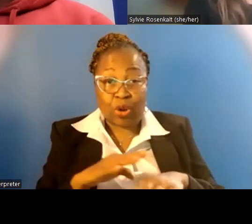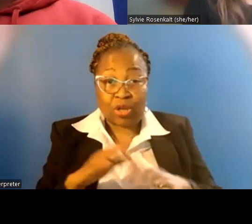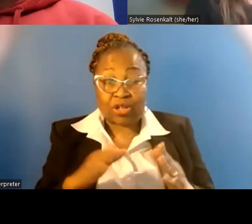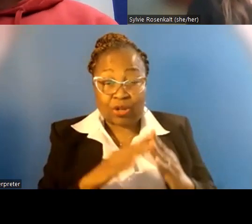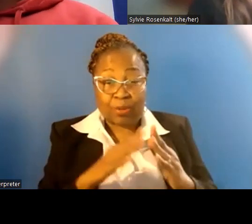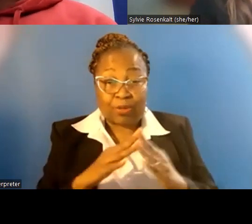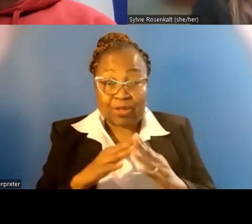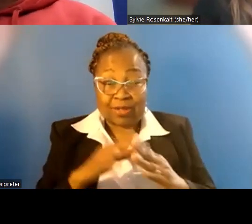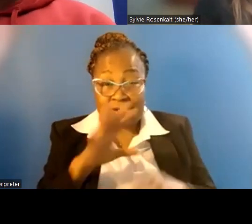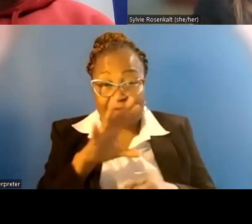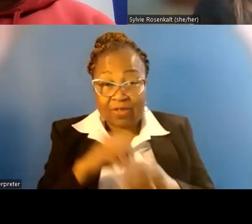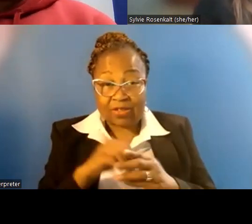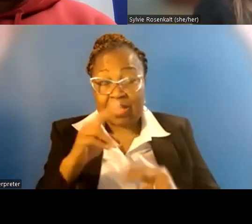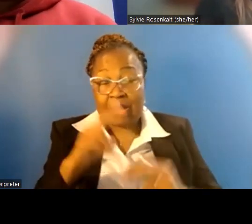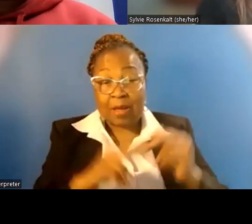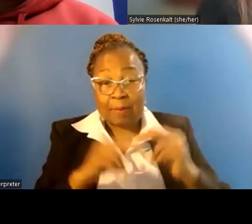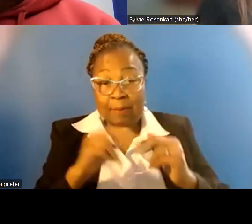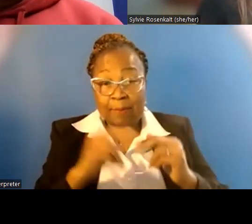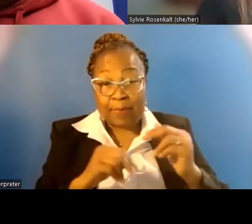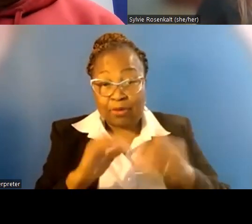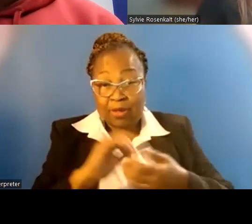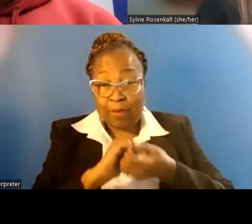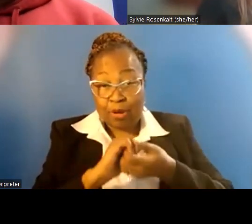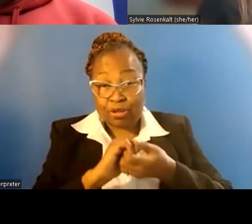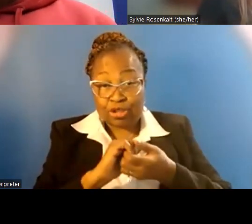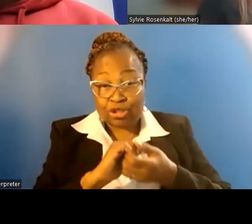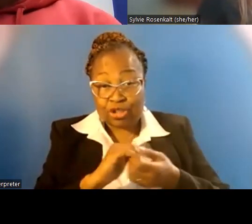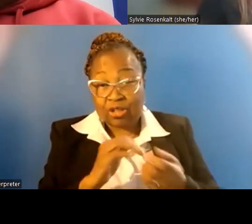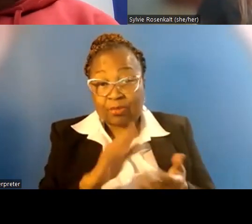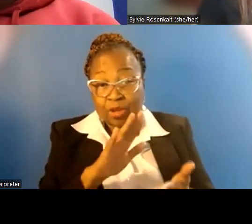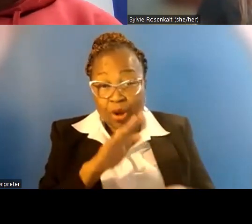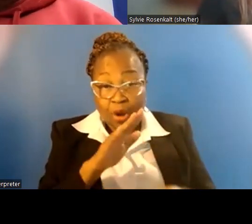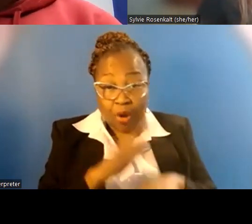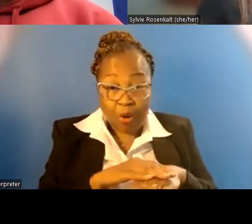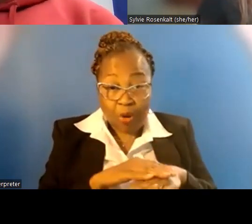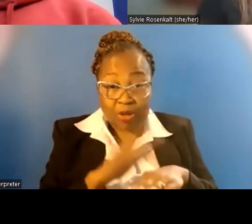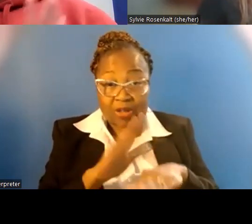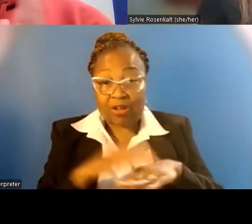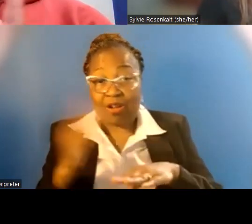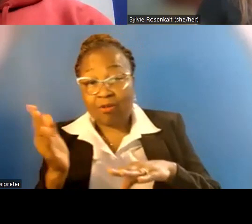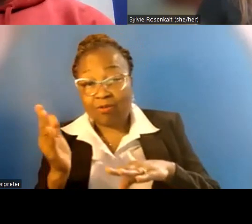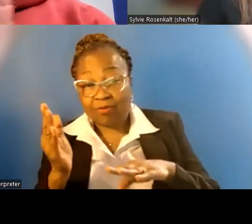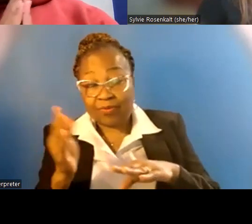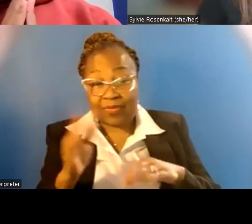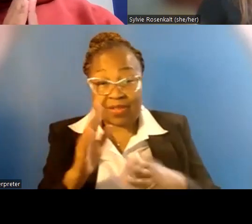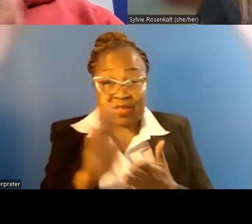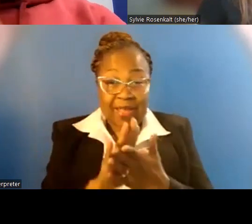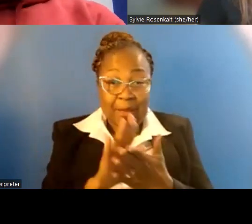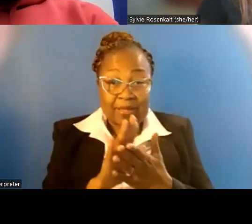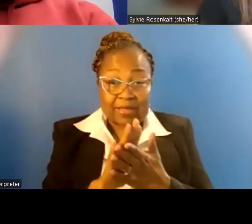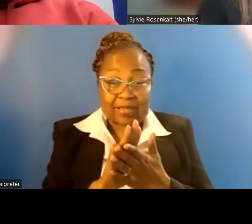it's called building partnerships on and off campus. So please do check out that event. So, but for now,